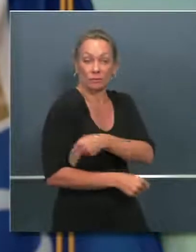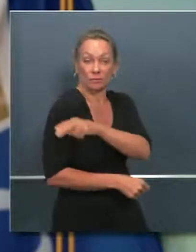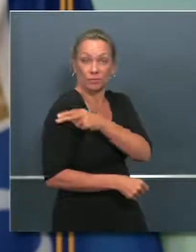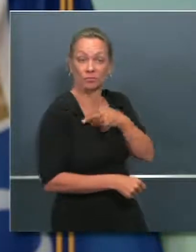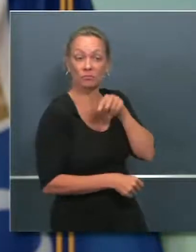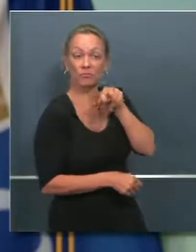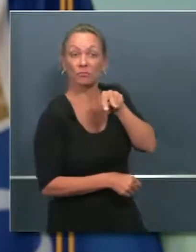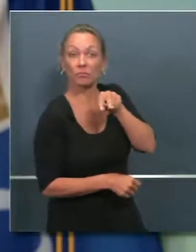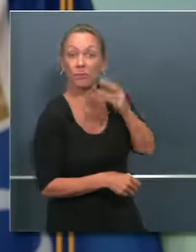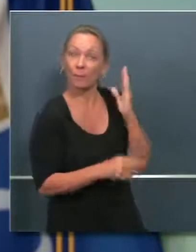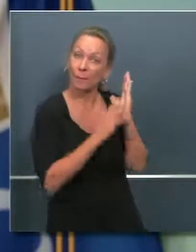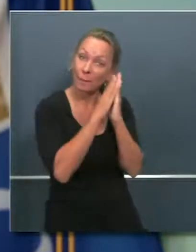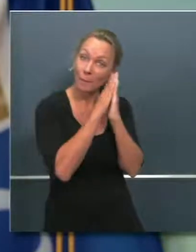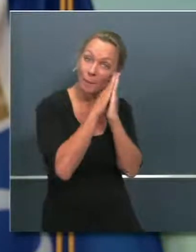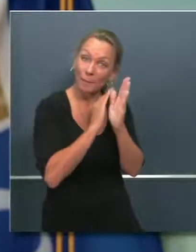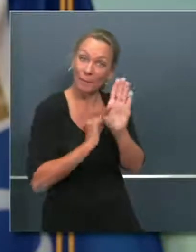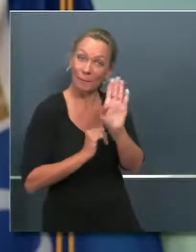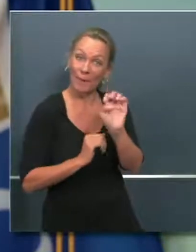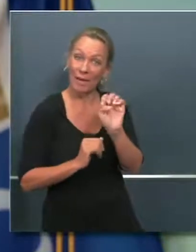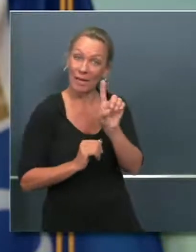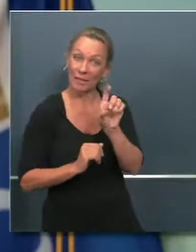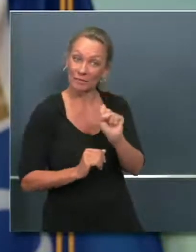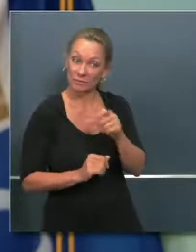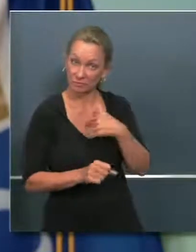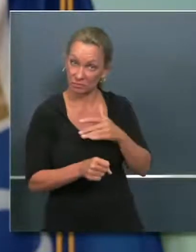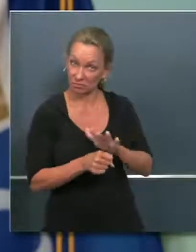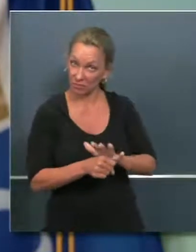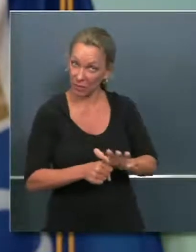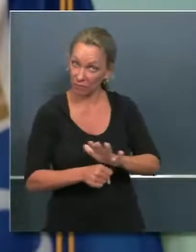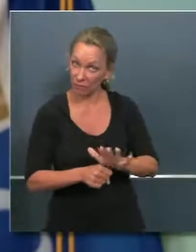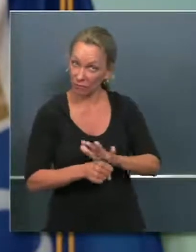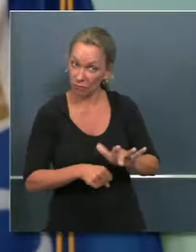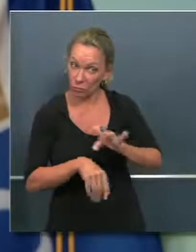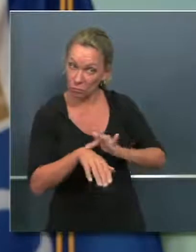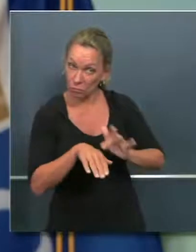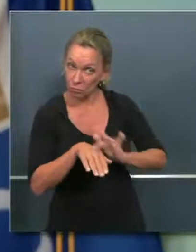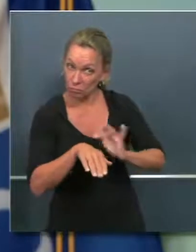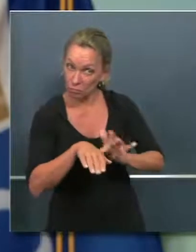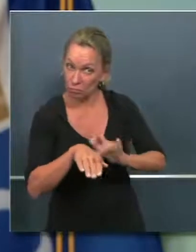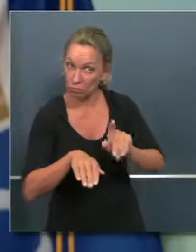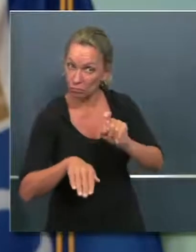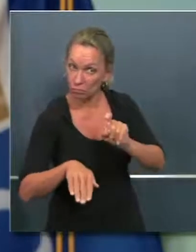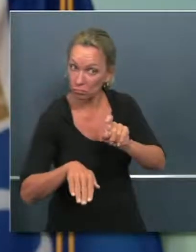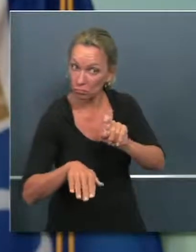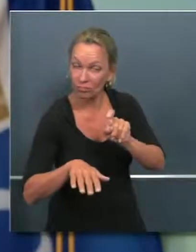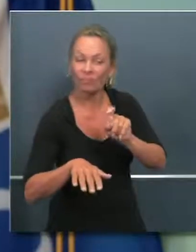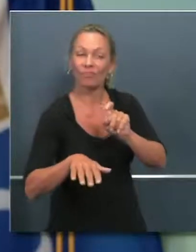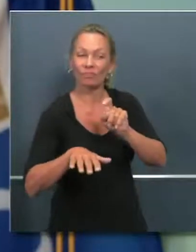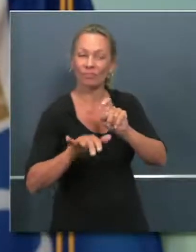include not just hospital space but also prospects that they have enough ventilators and ICU capacity